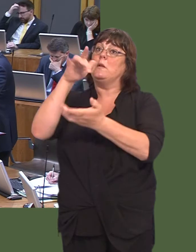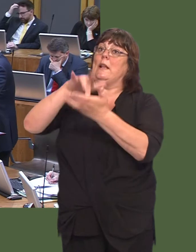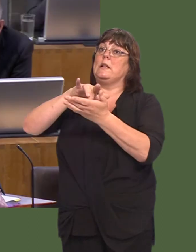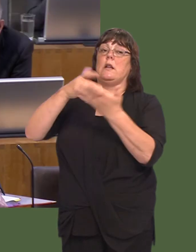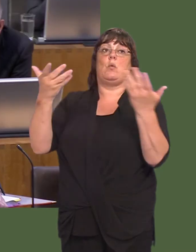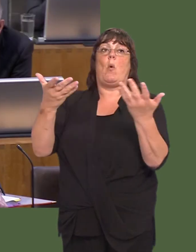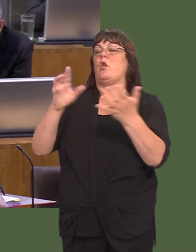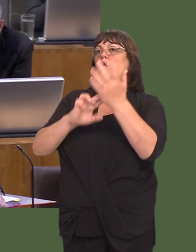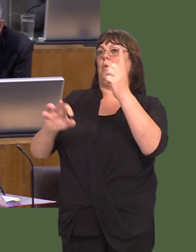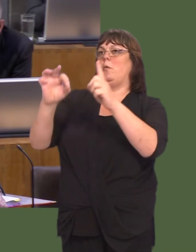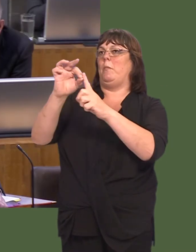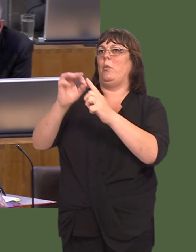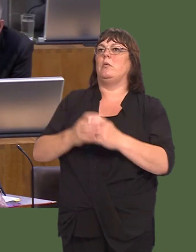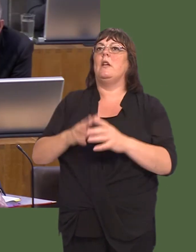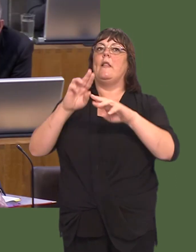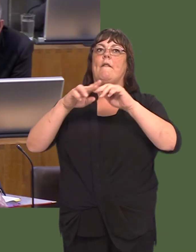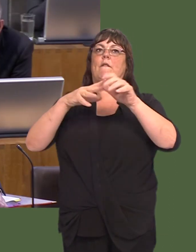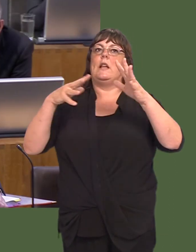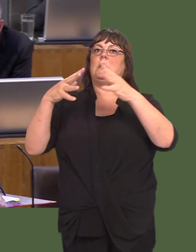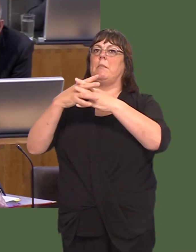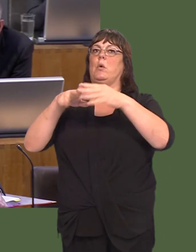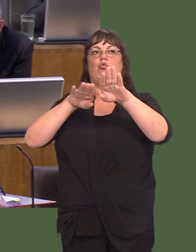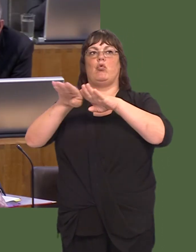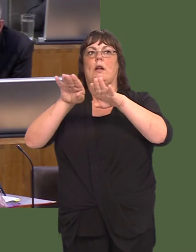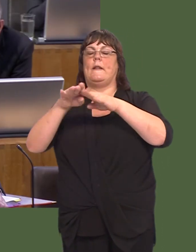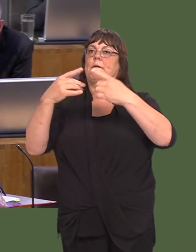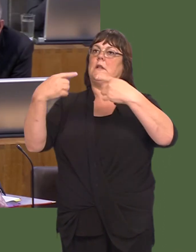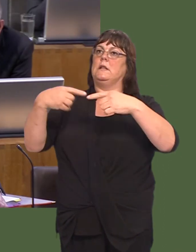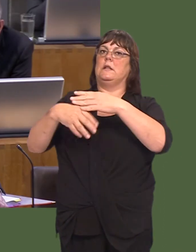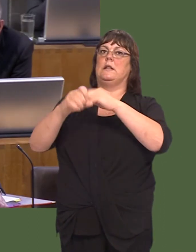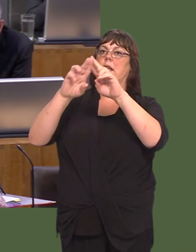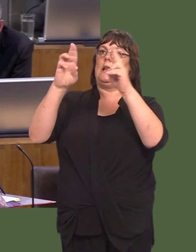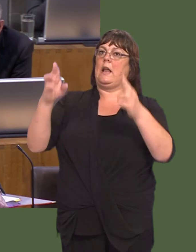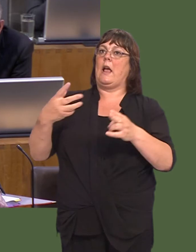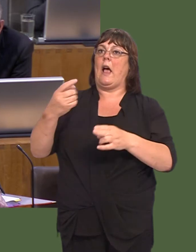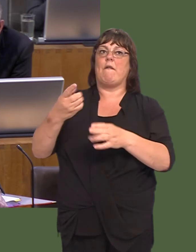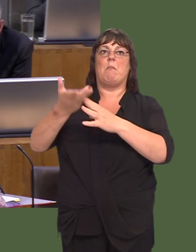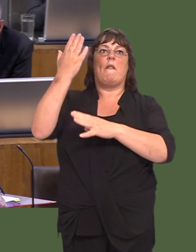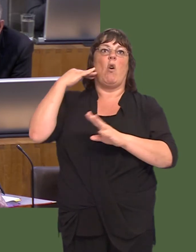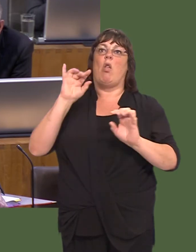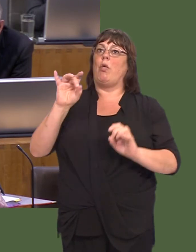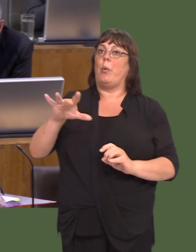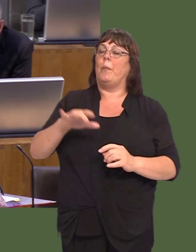over the past few years has been transformed as an organisation, and now has, of course, a training facility in place where there was none before.